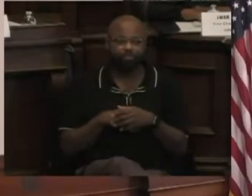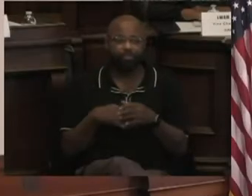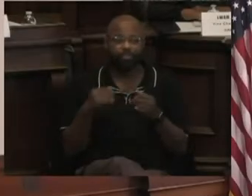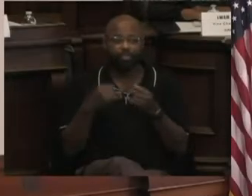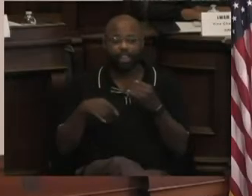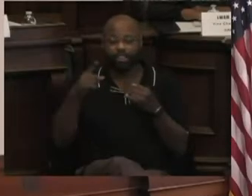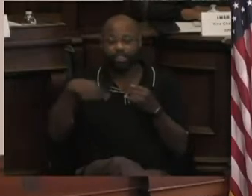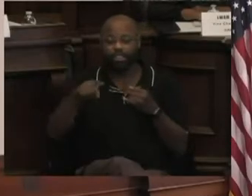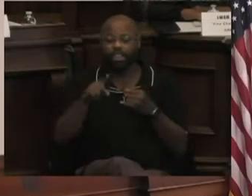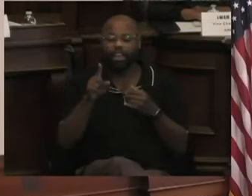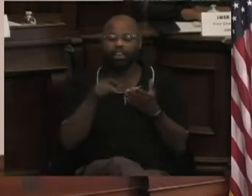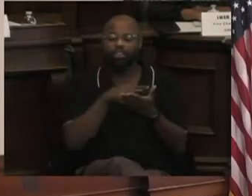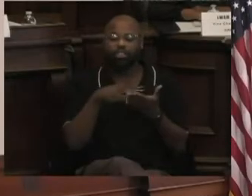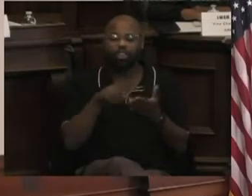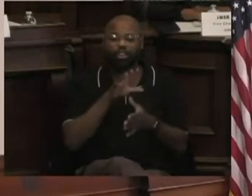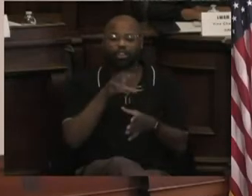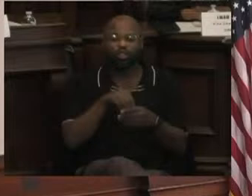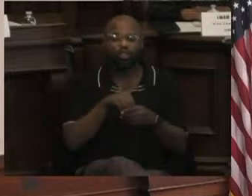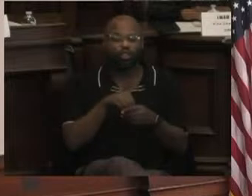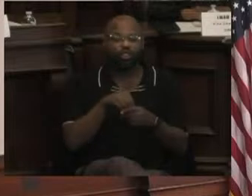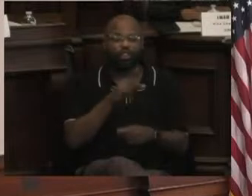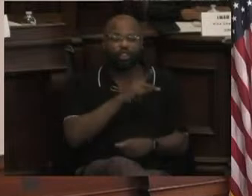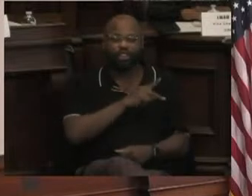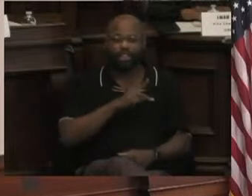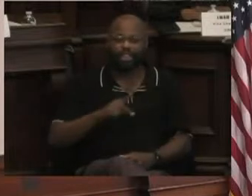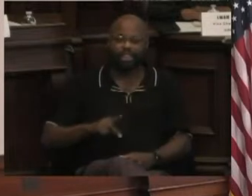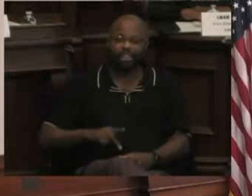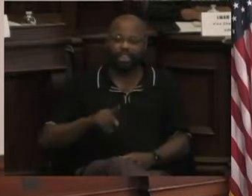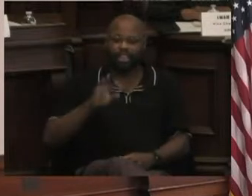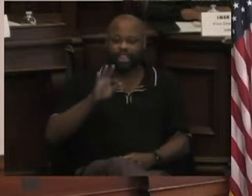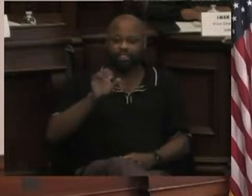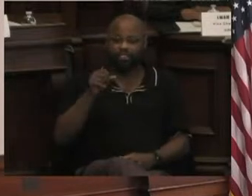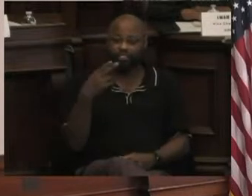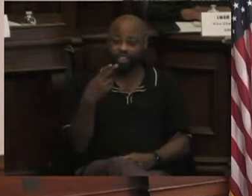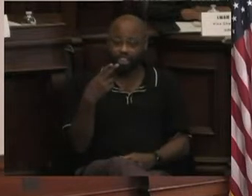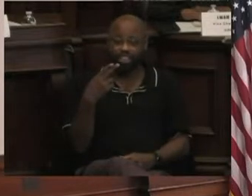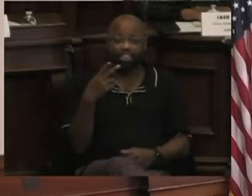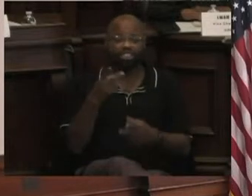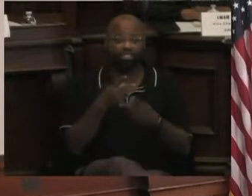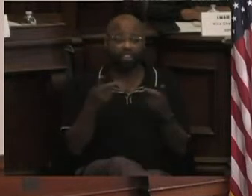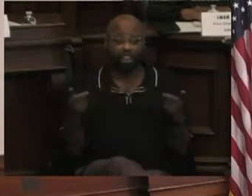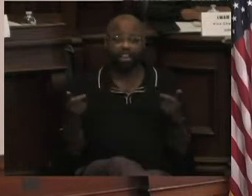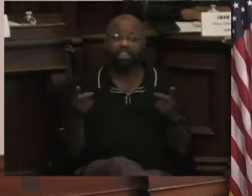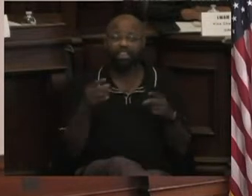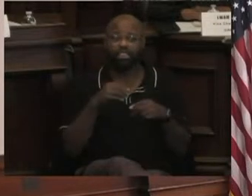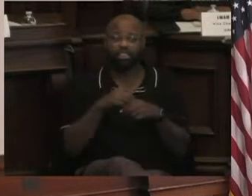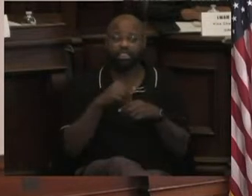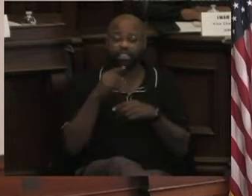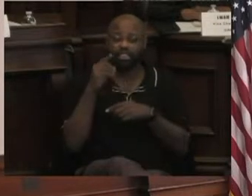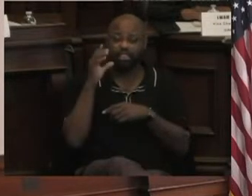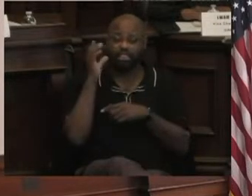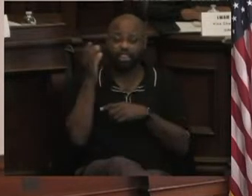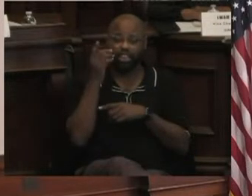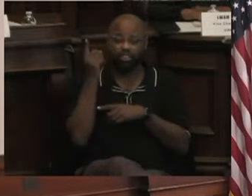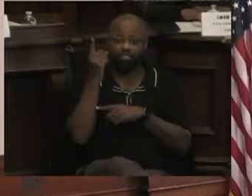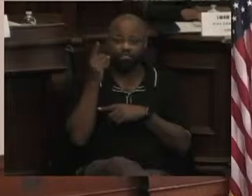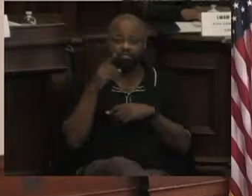to include it. And then lastly, they criticized the inclusion